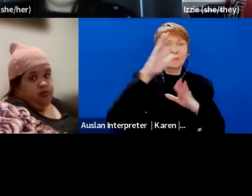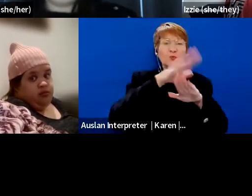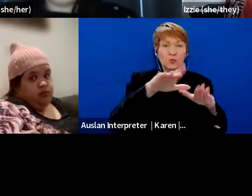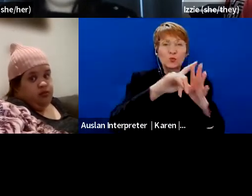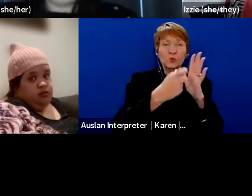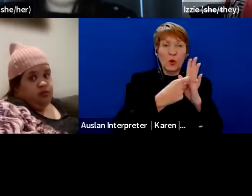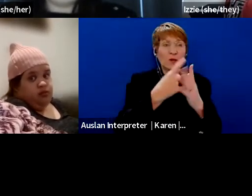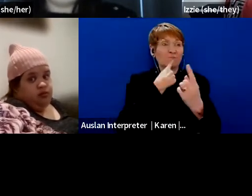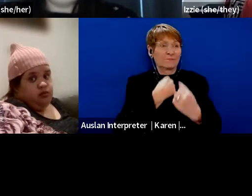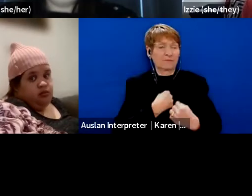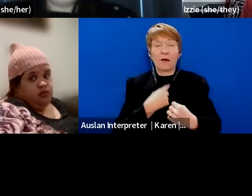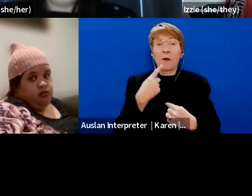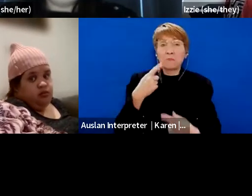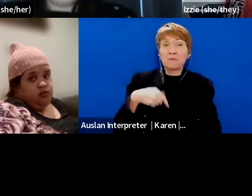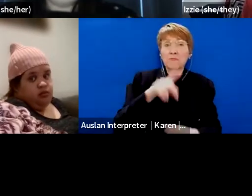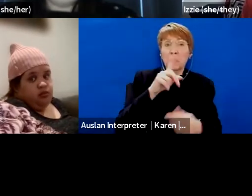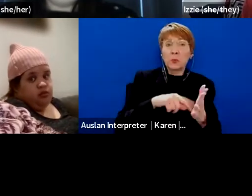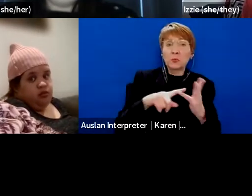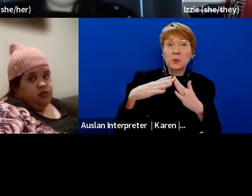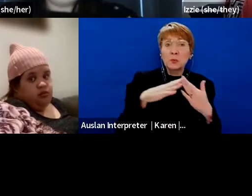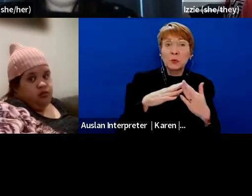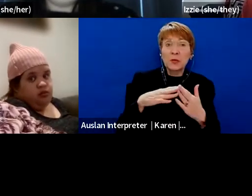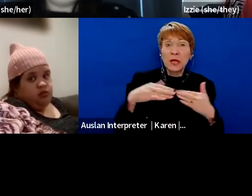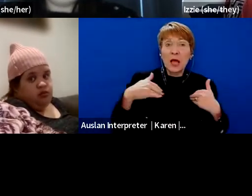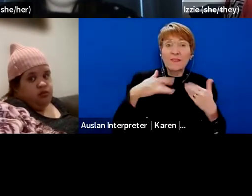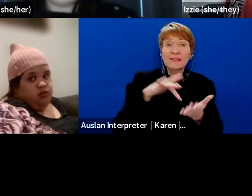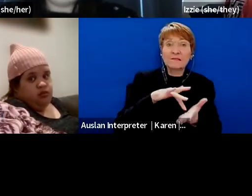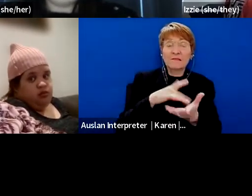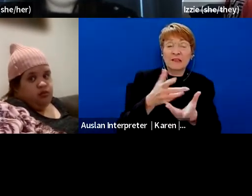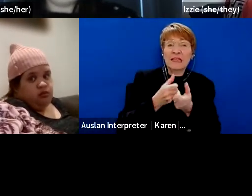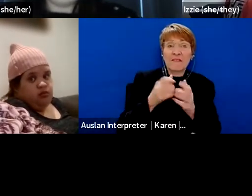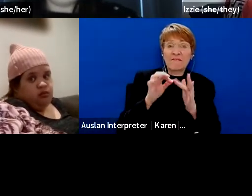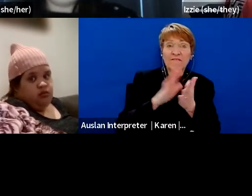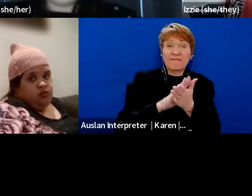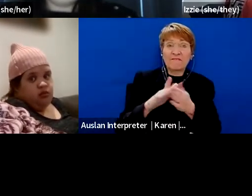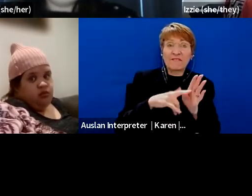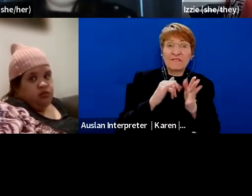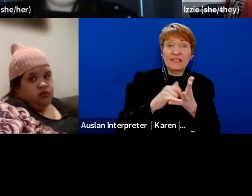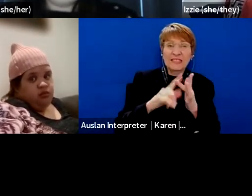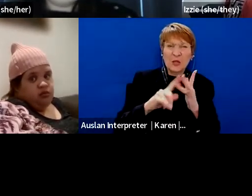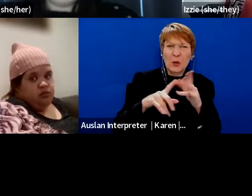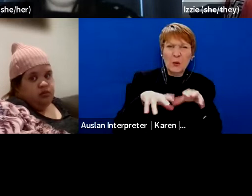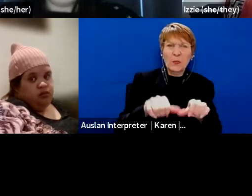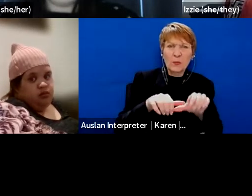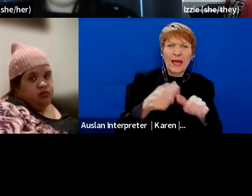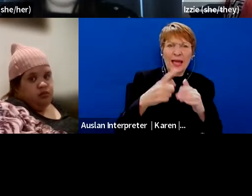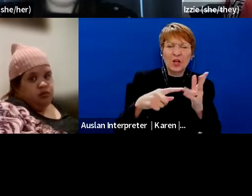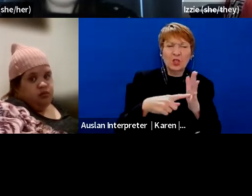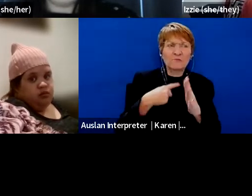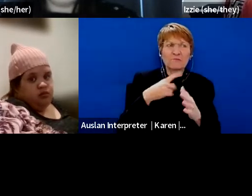I remember a pediatrician said to her, so we just go to the community health center and get physio and OT and just like what works.